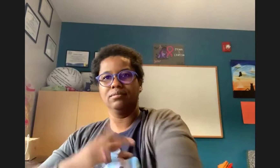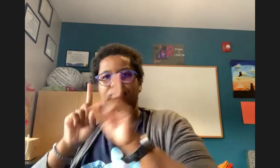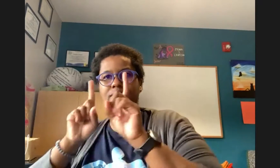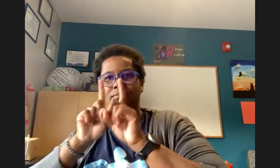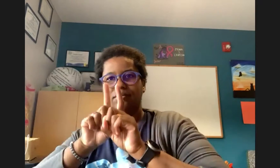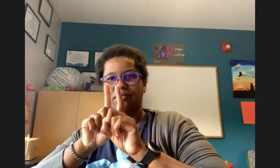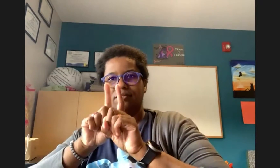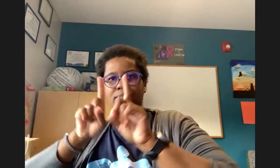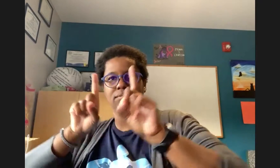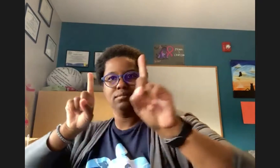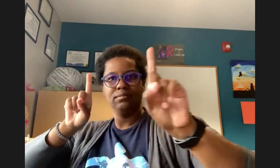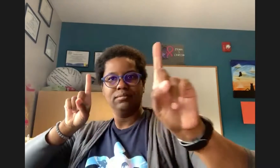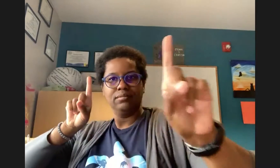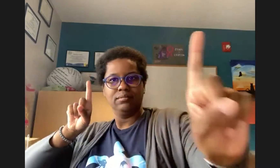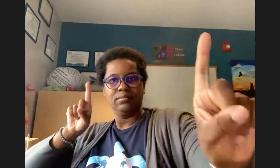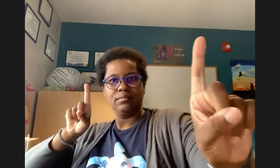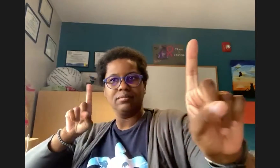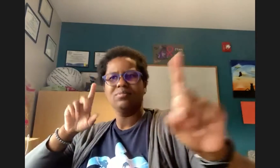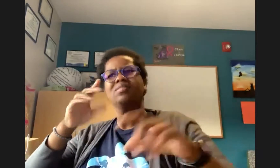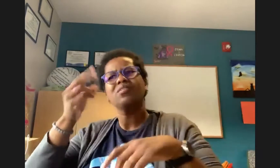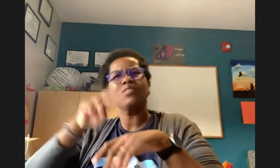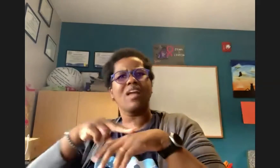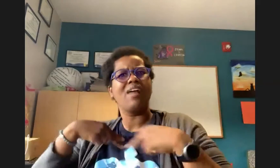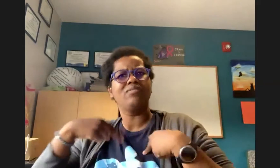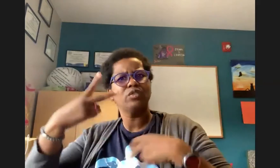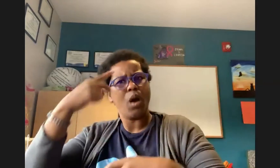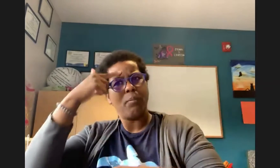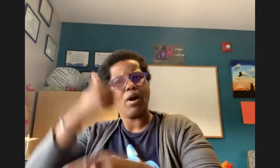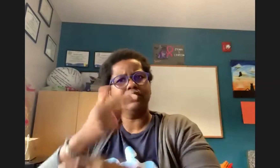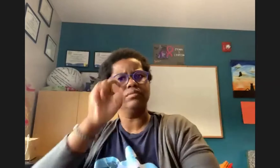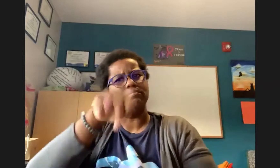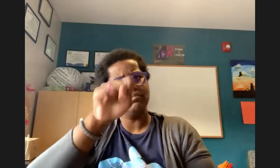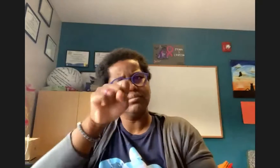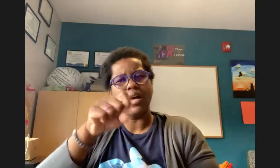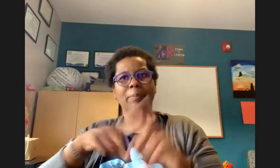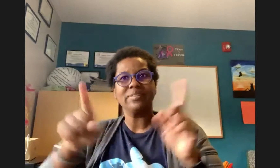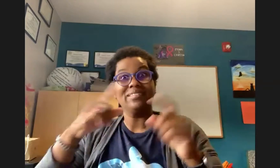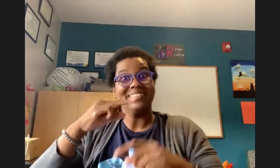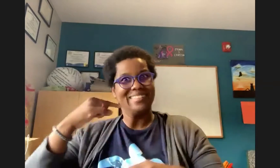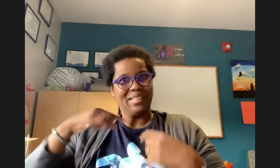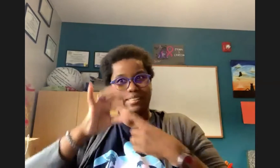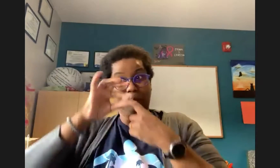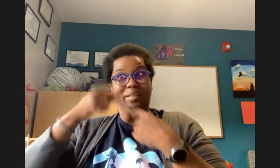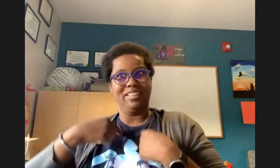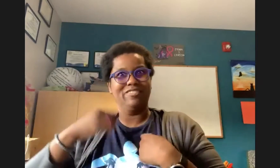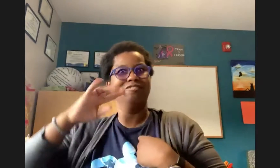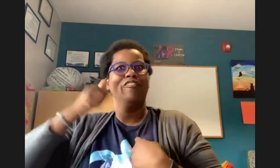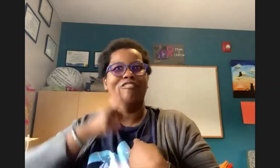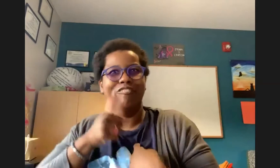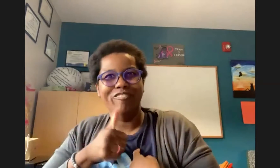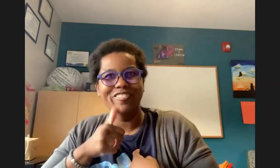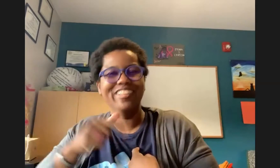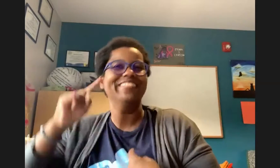Now, my mom was concerned. I was her only daughter. She does have a son, but I'm the only girl